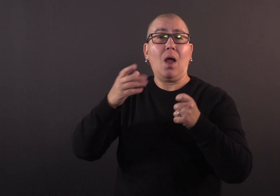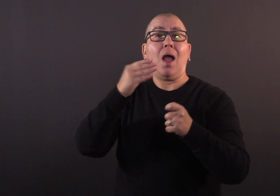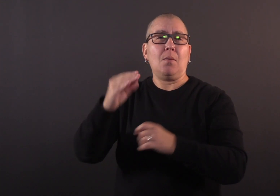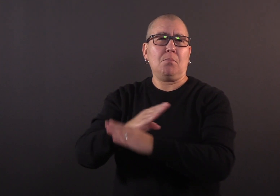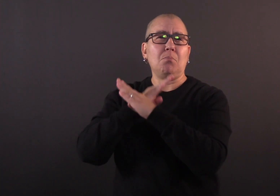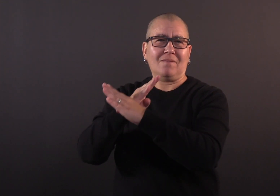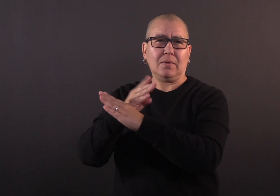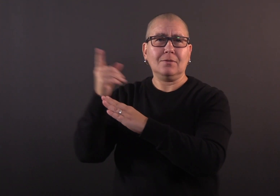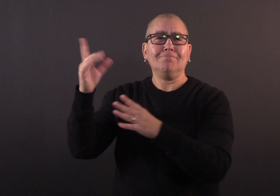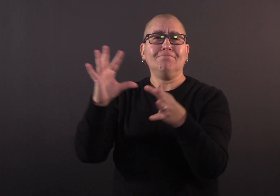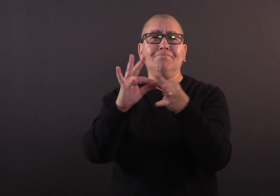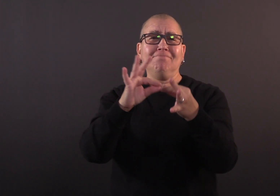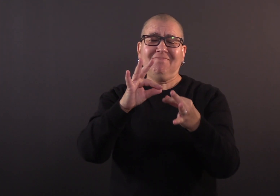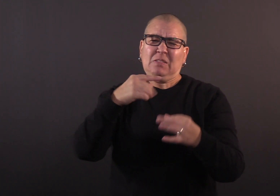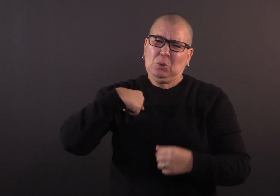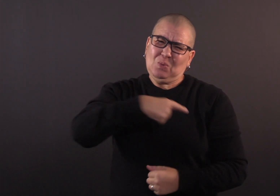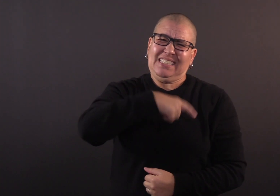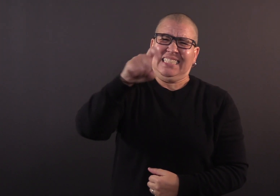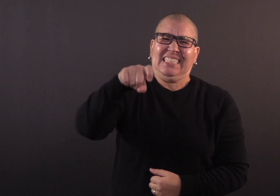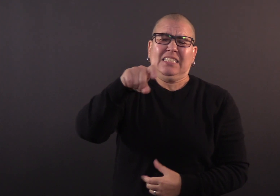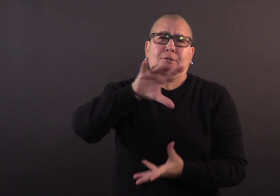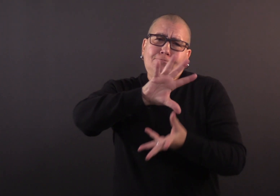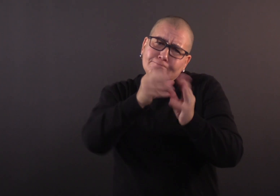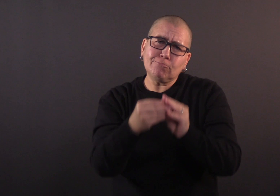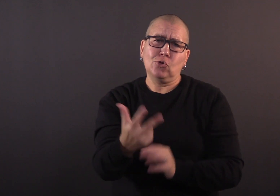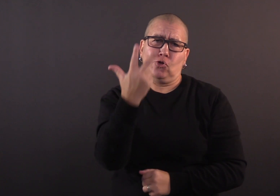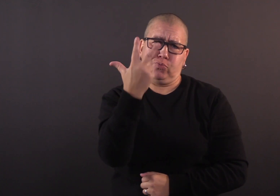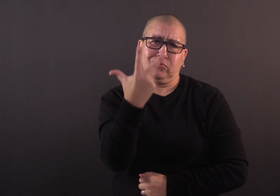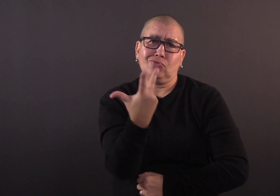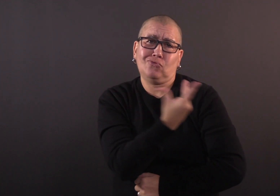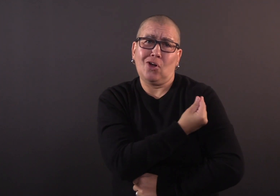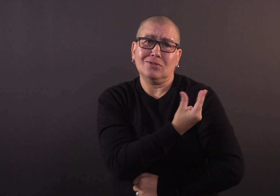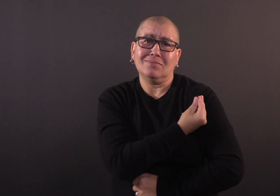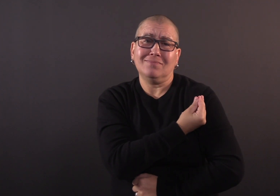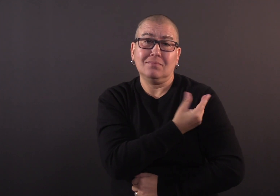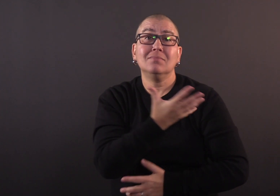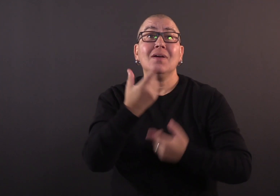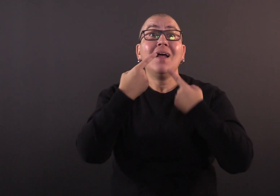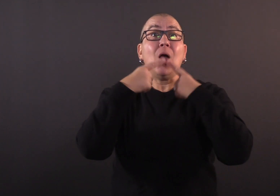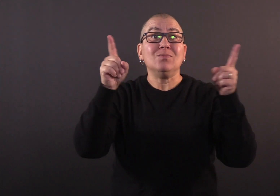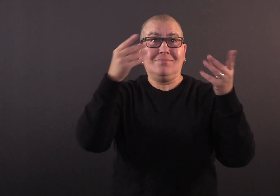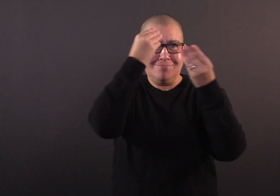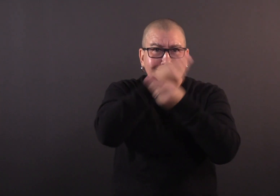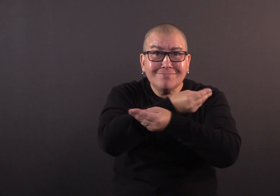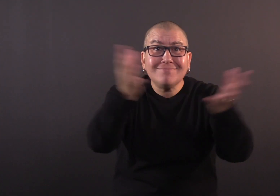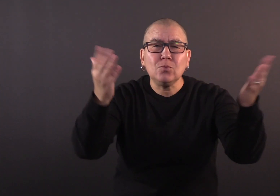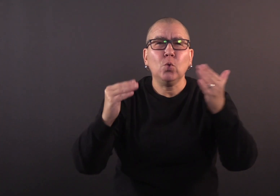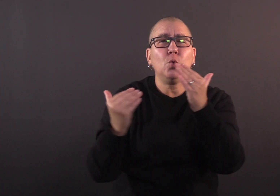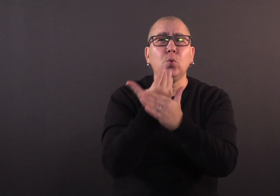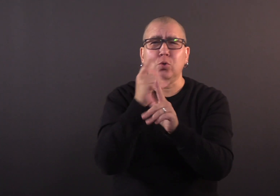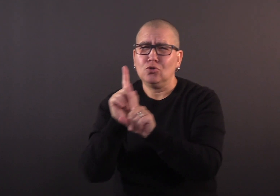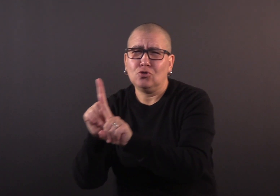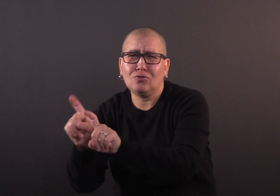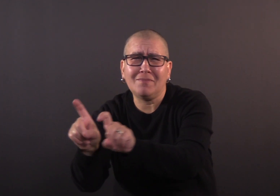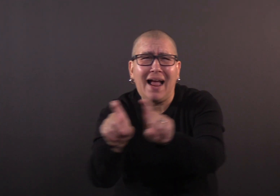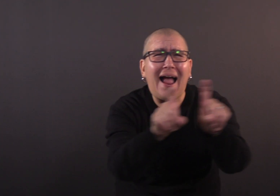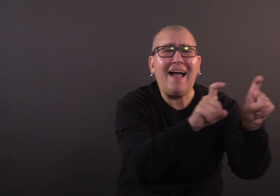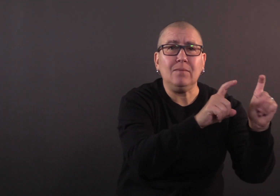director of the Centers for Disease Control and Prevention, said at a news briefing Thursday,